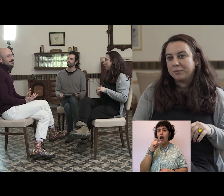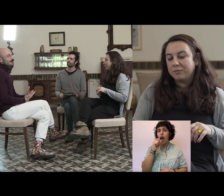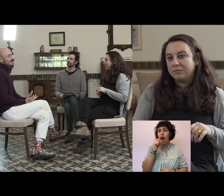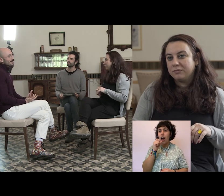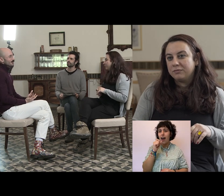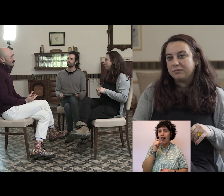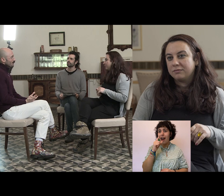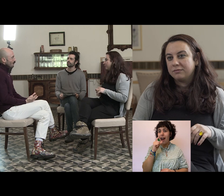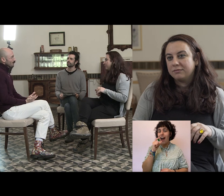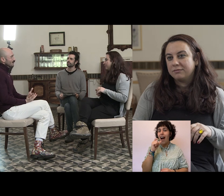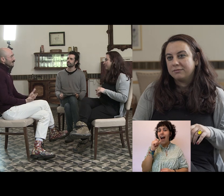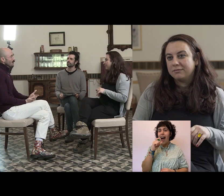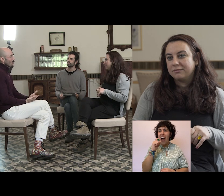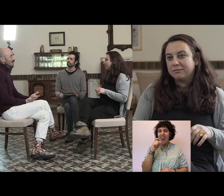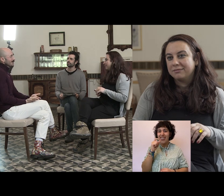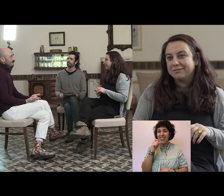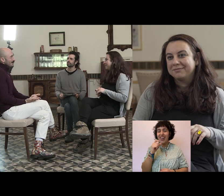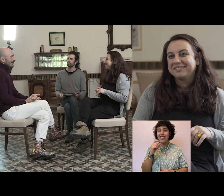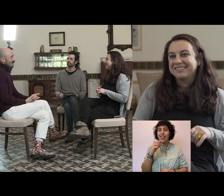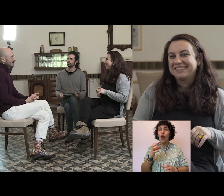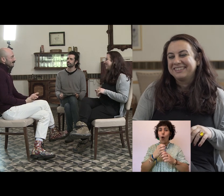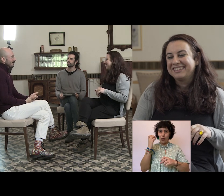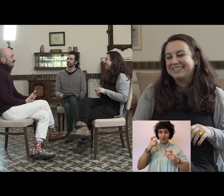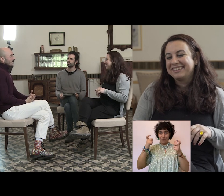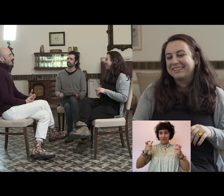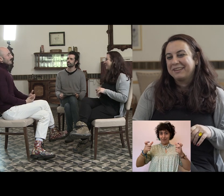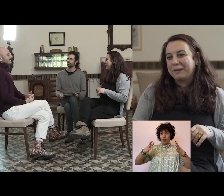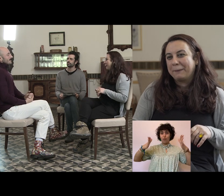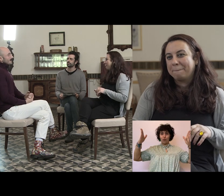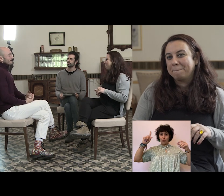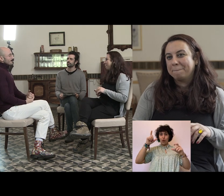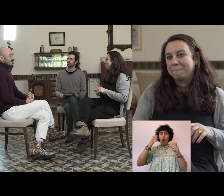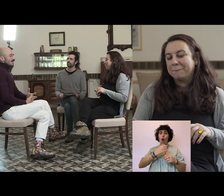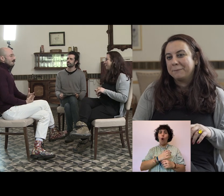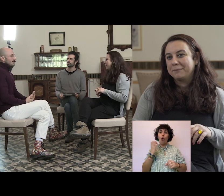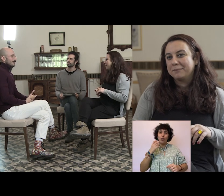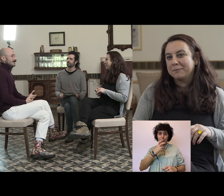He tried to go there wearing tiny shorts and a kimono. I said, "Are you sure?"